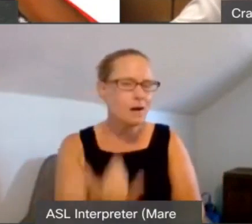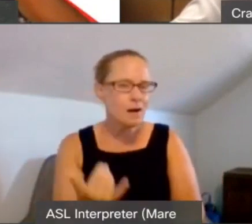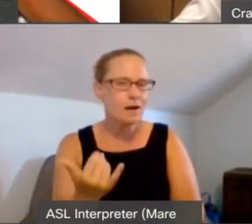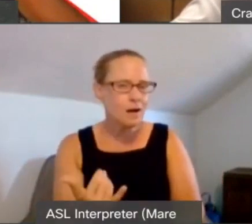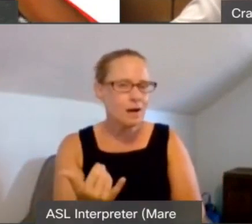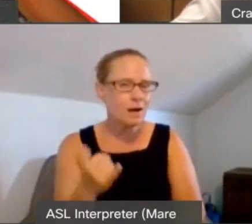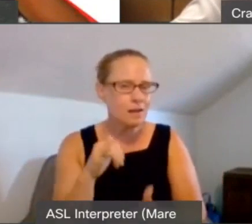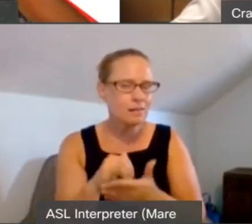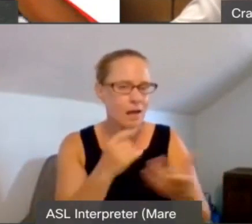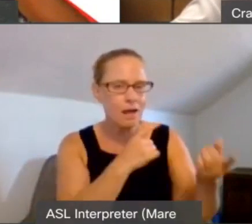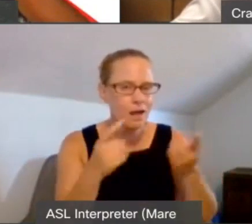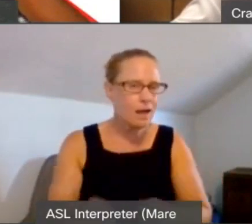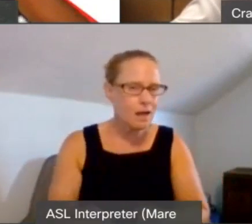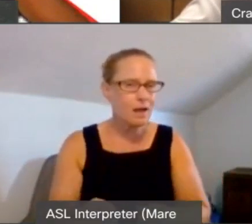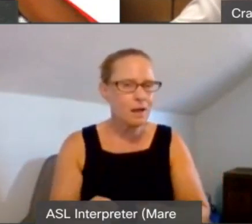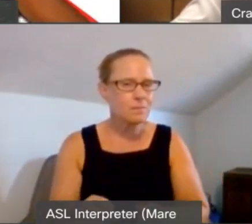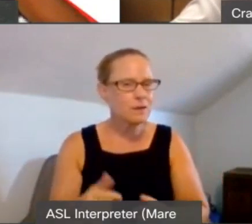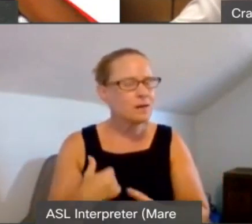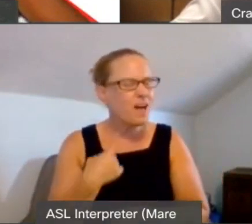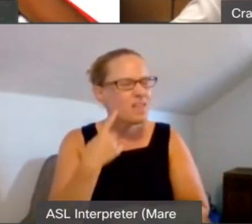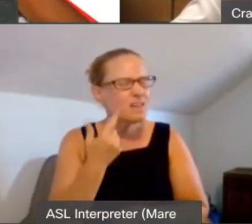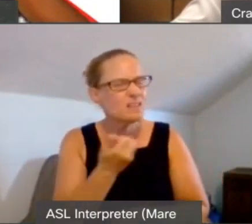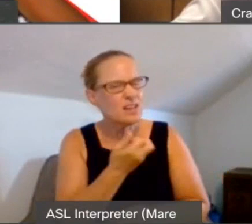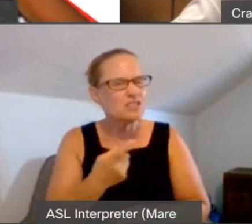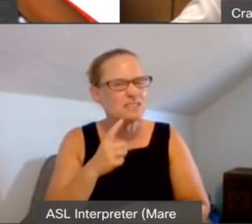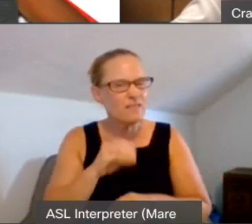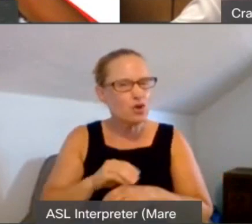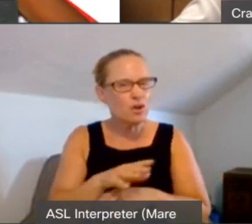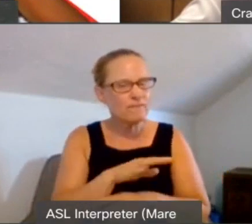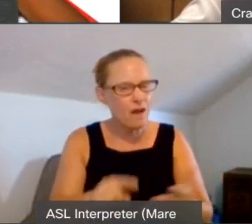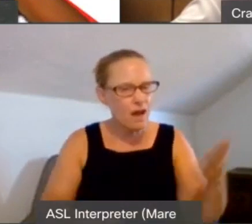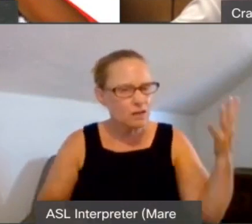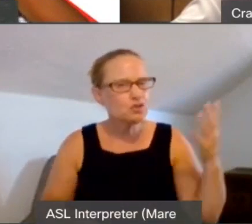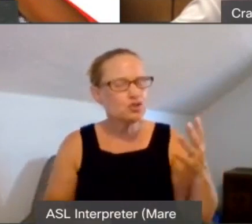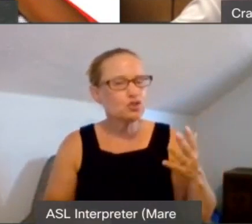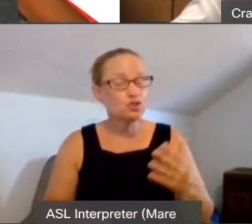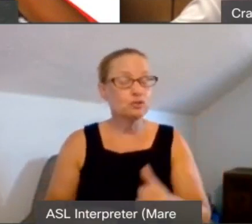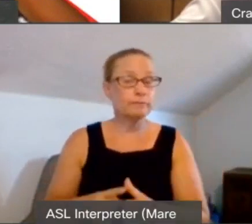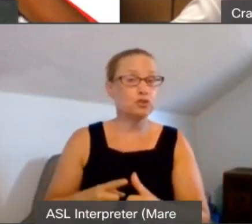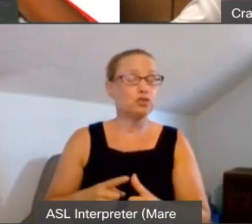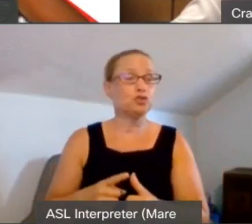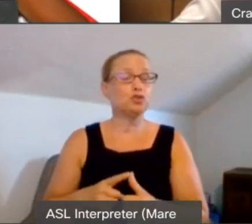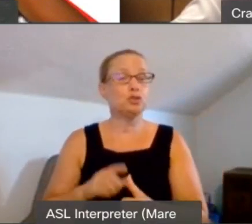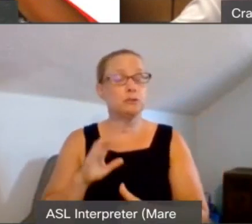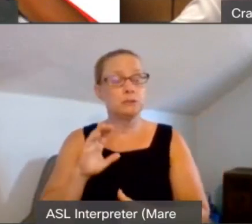that are associated with those differences disappearing. The first that is seems to be associated with it